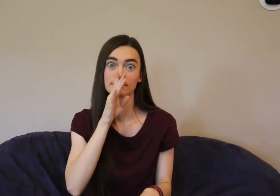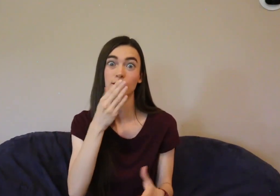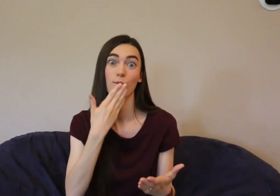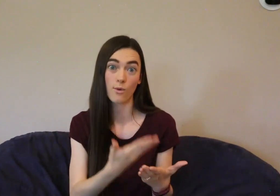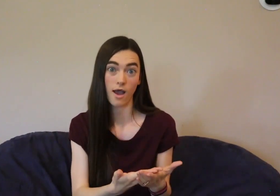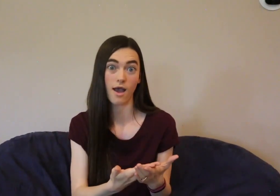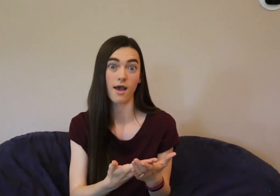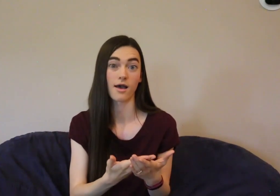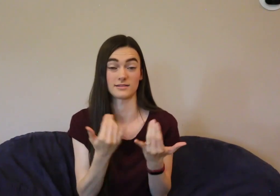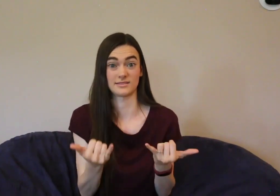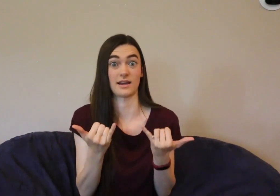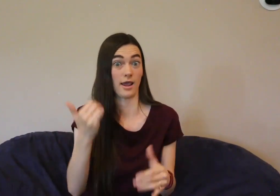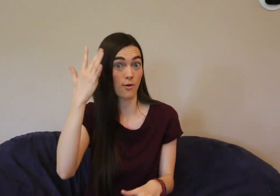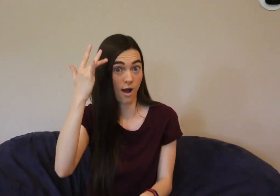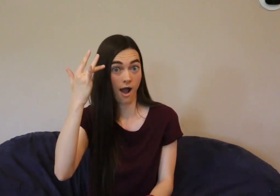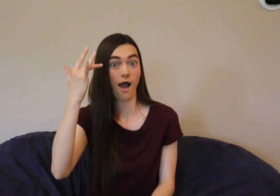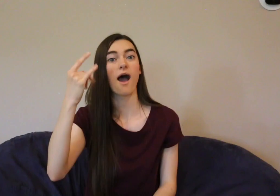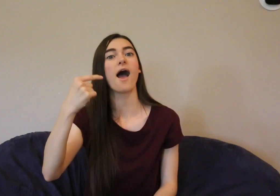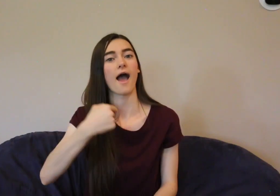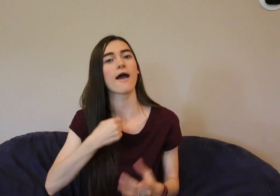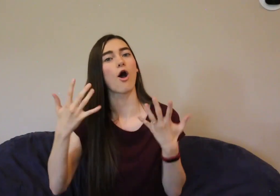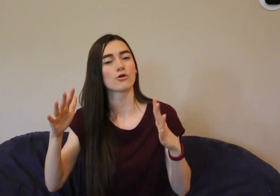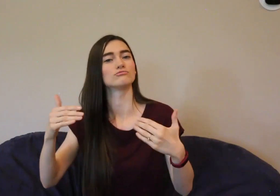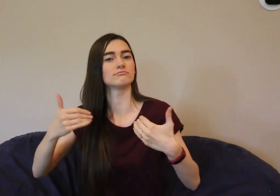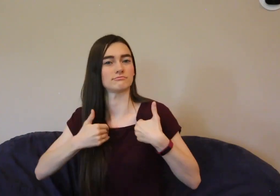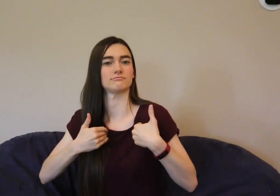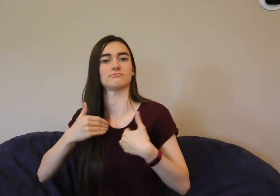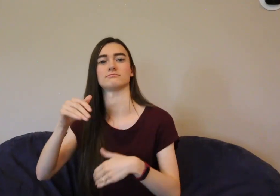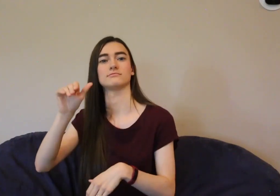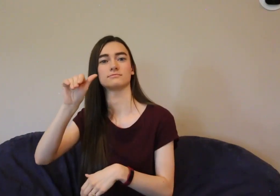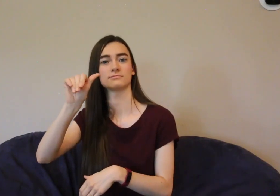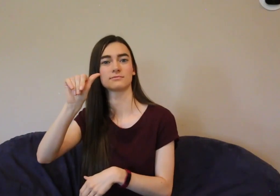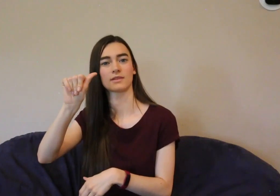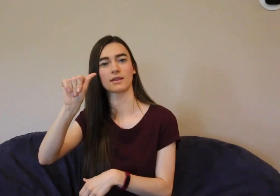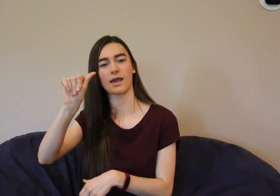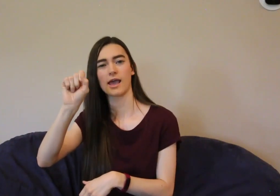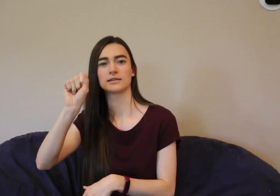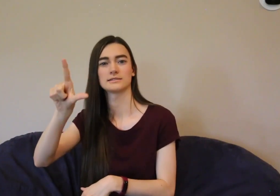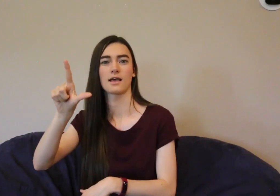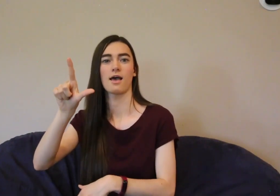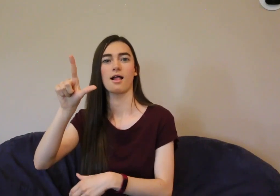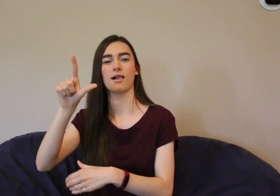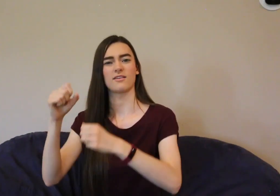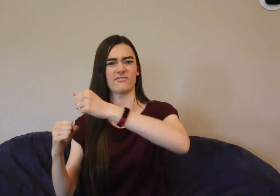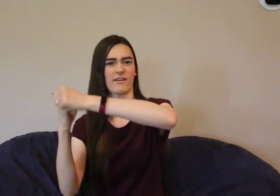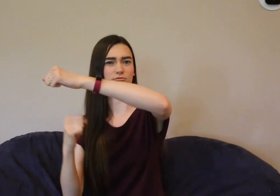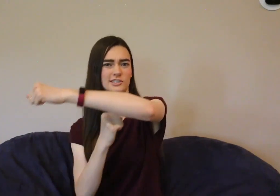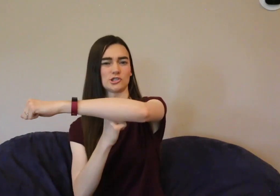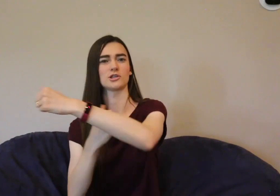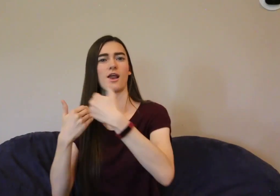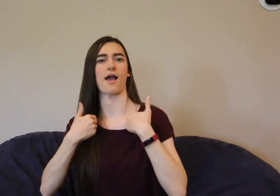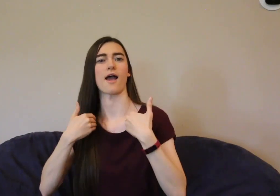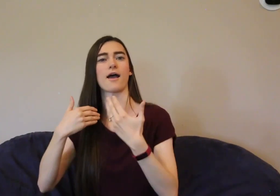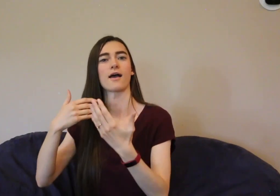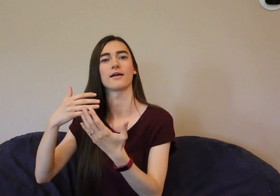I strongly believe that the reason I speak well today is because I already had ASL as a foundation.